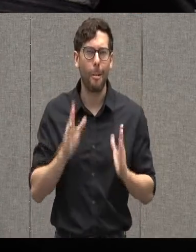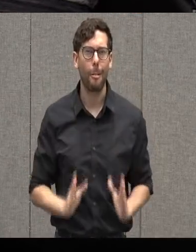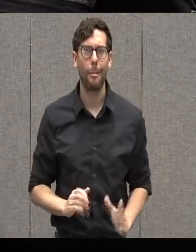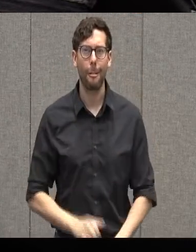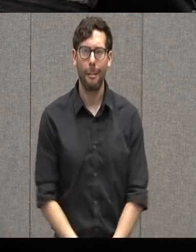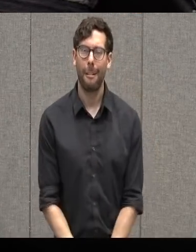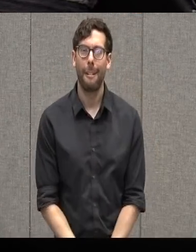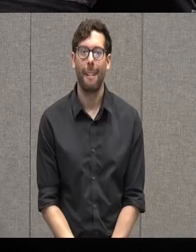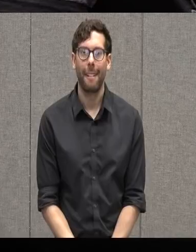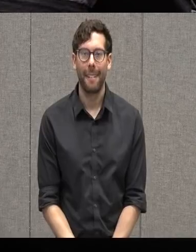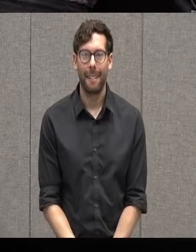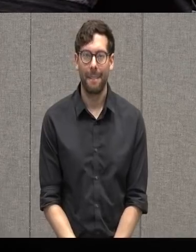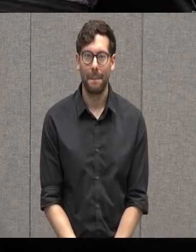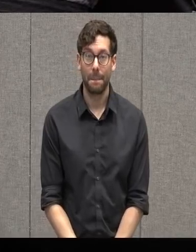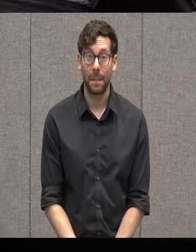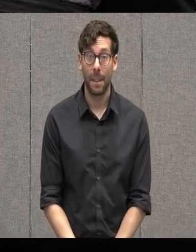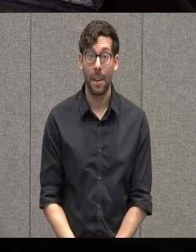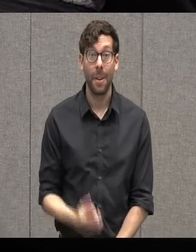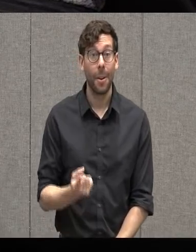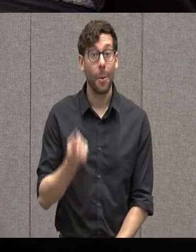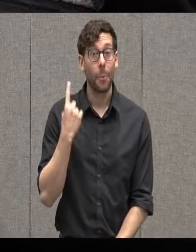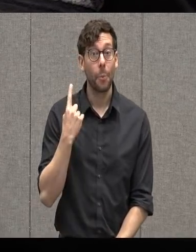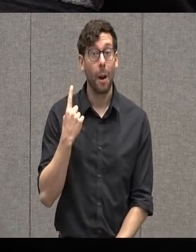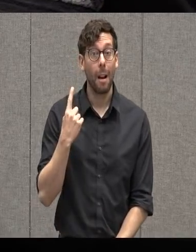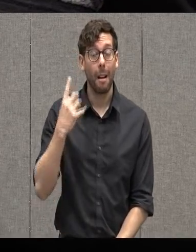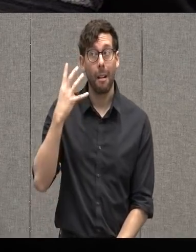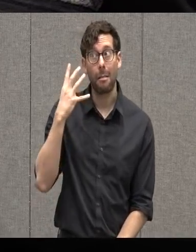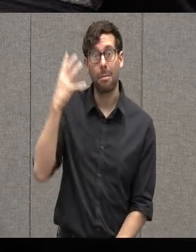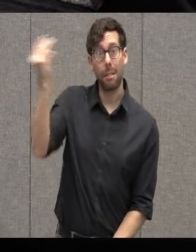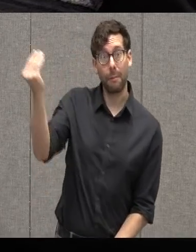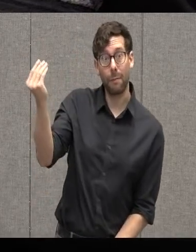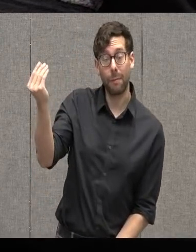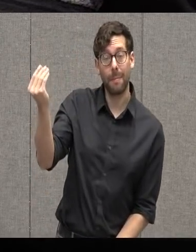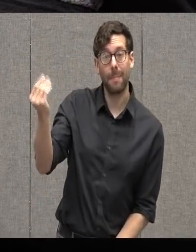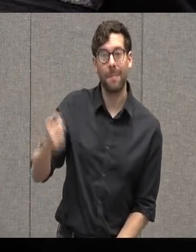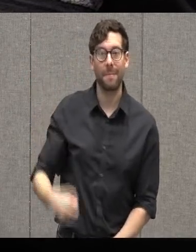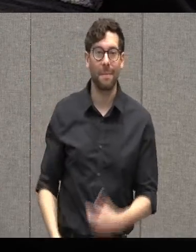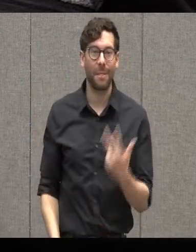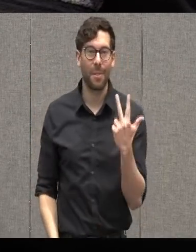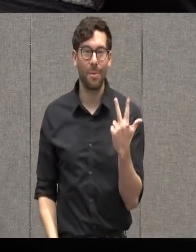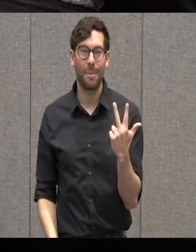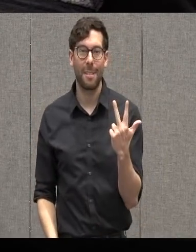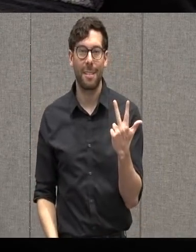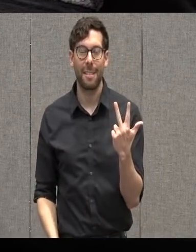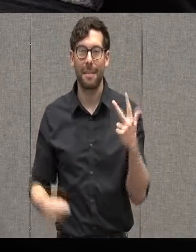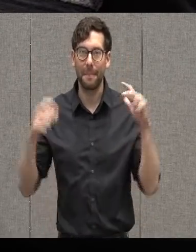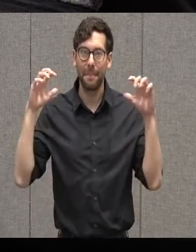One leaves the house. Three monsters are creeping.